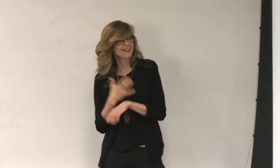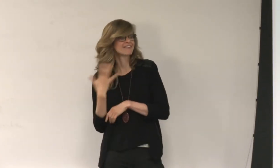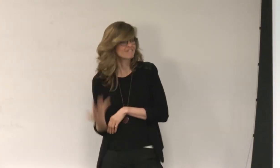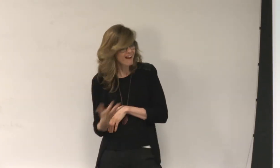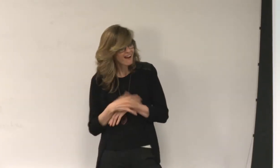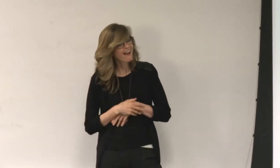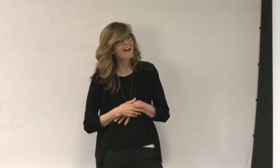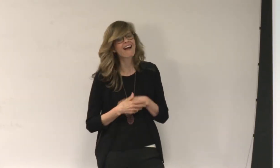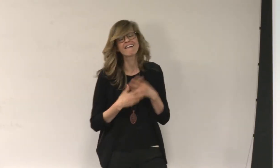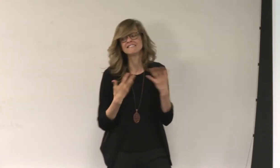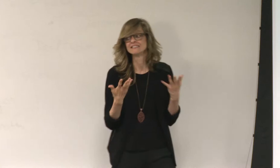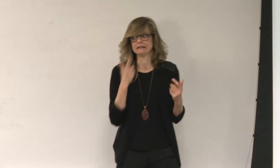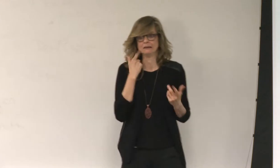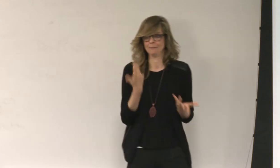CALCULUS 5.